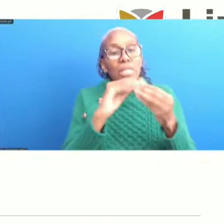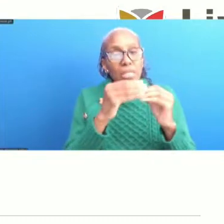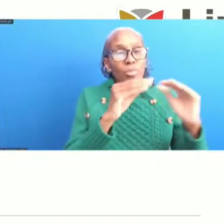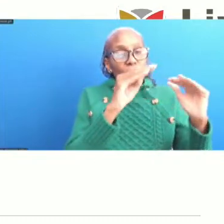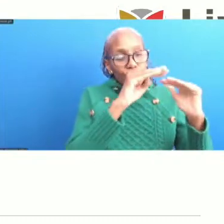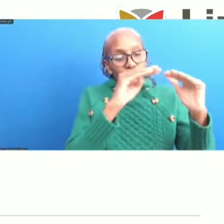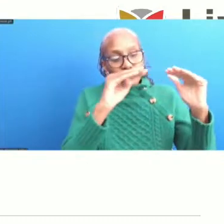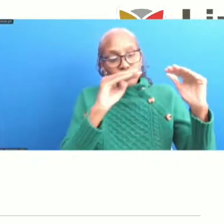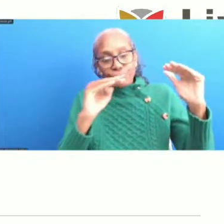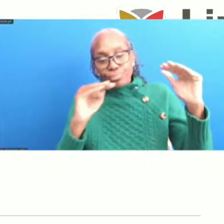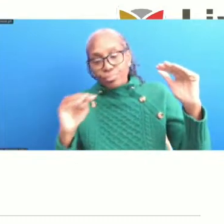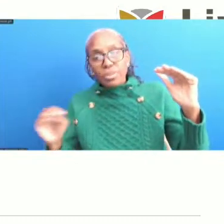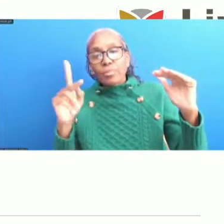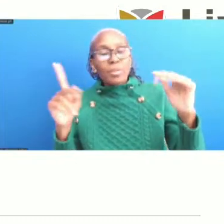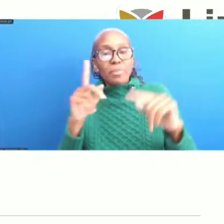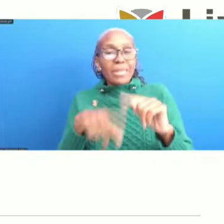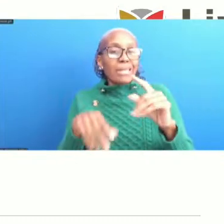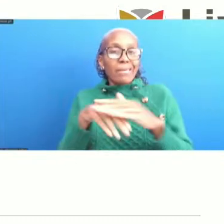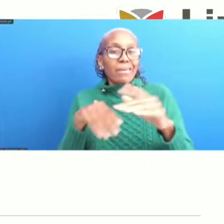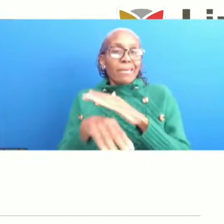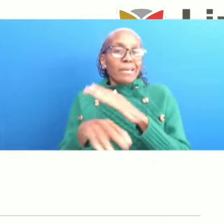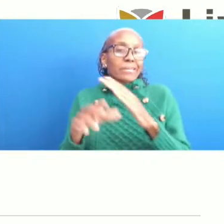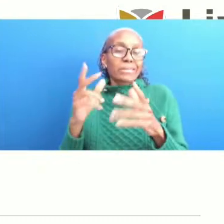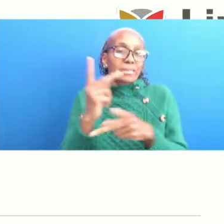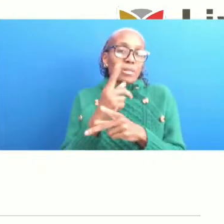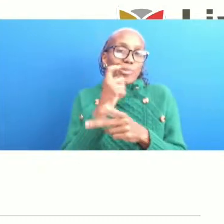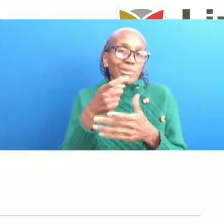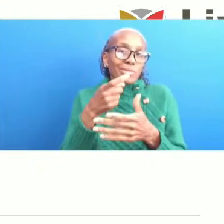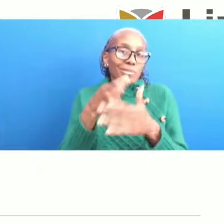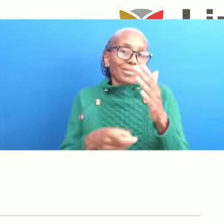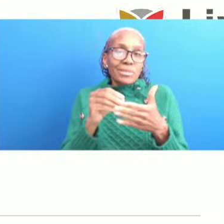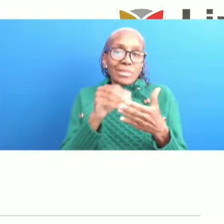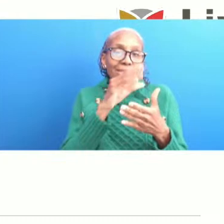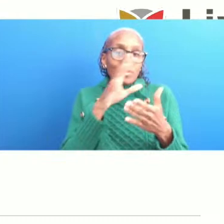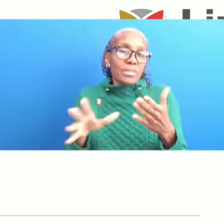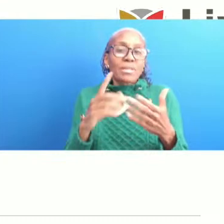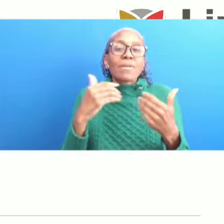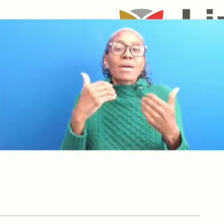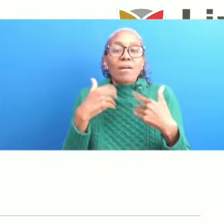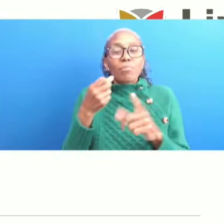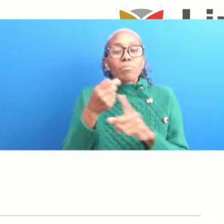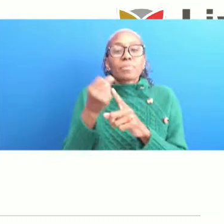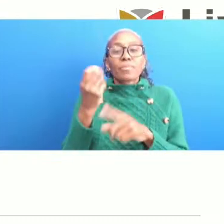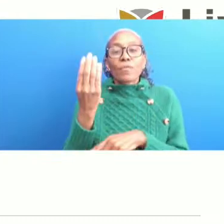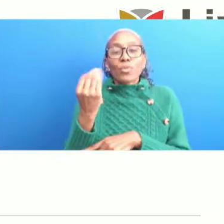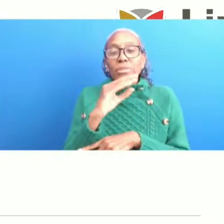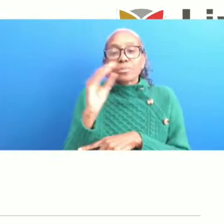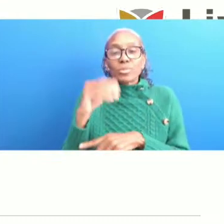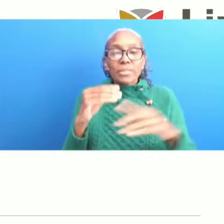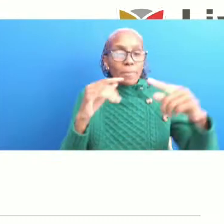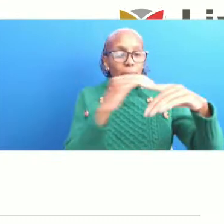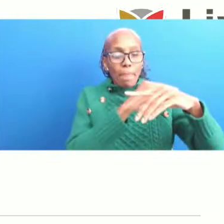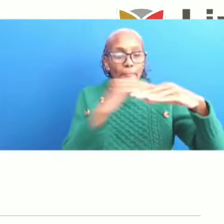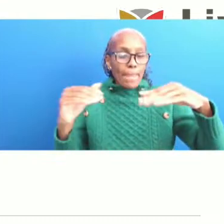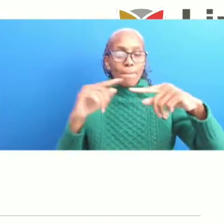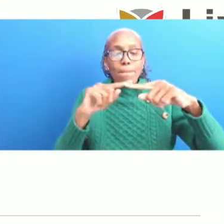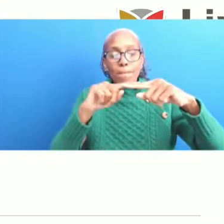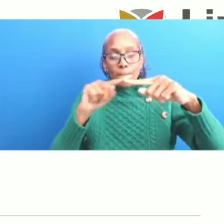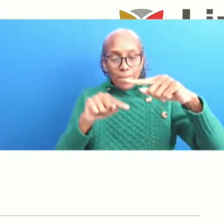AND I WOULD SAY GOOD NEWS A CONSISTENT CONSISTENT DECLINE IN THE NUMBER OF RESIDENTS WHO